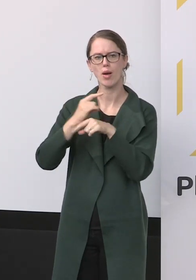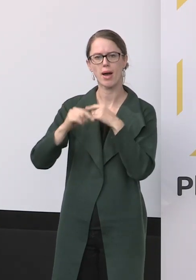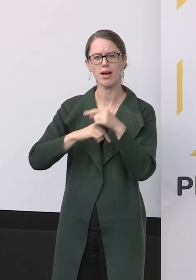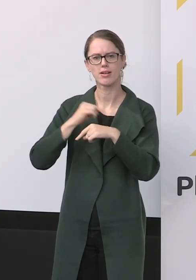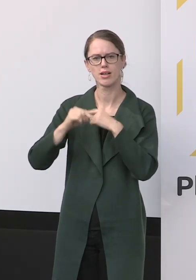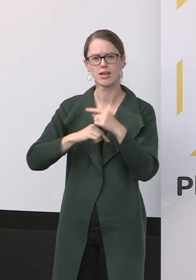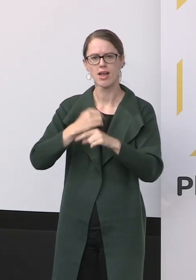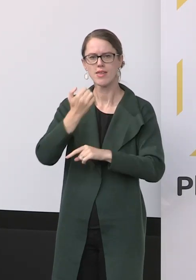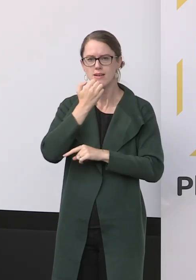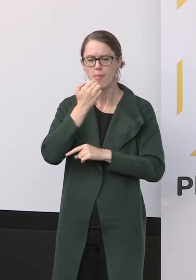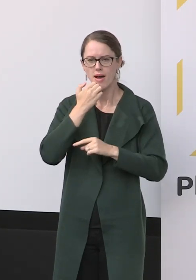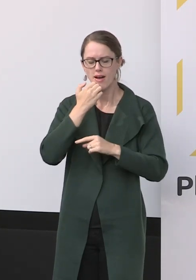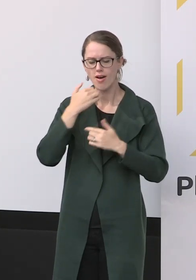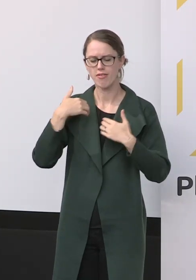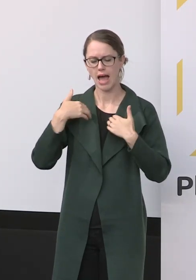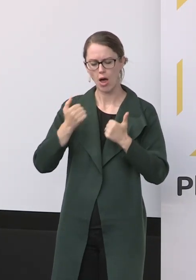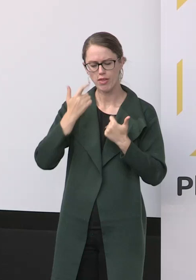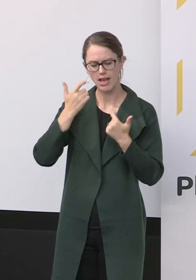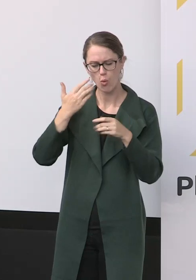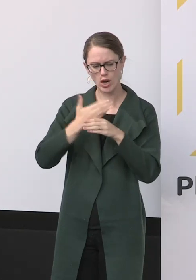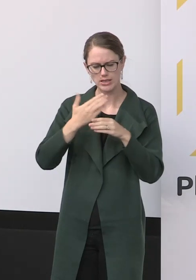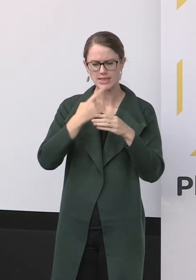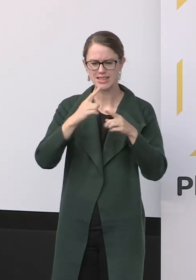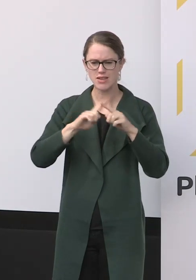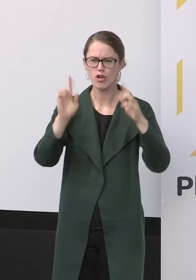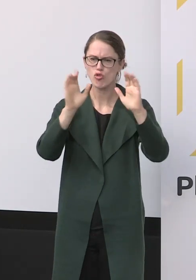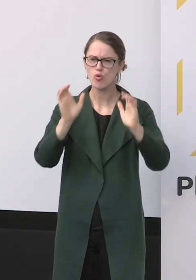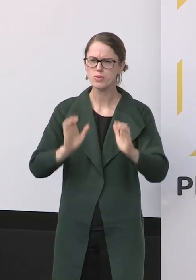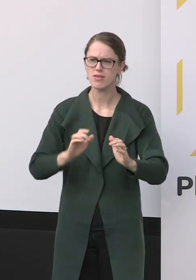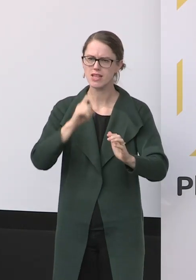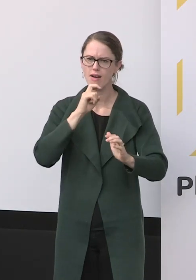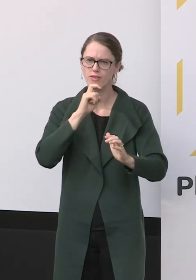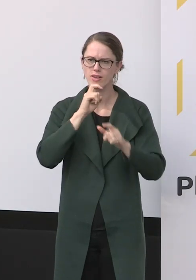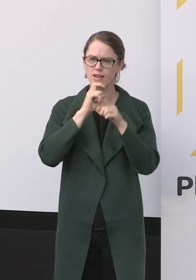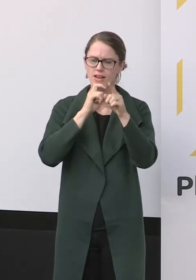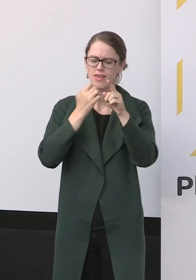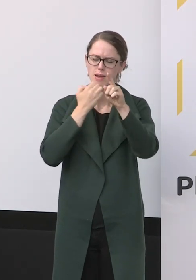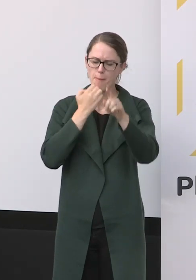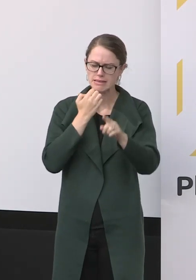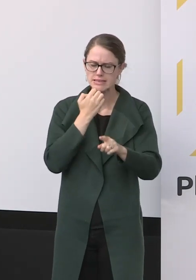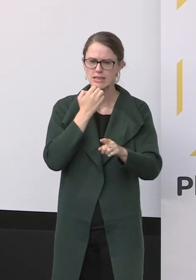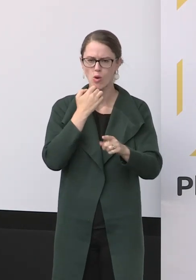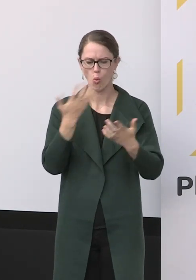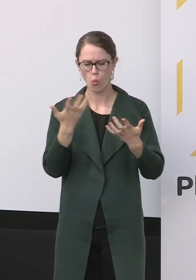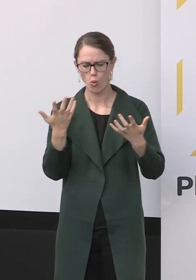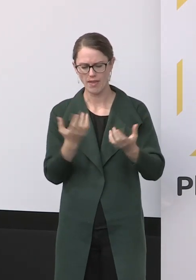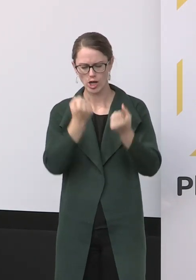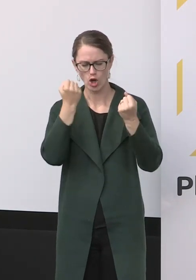surprises me because, I think for about a month - probably a month ago, I started to talk about the number of healthcare